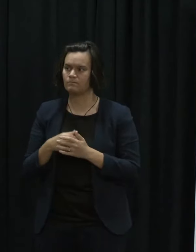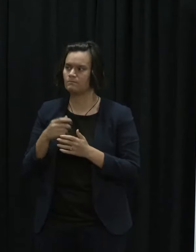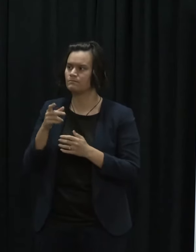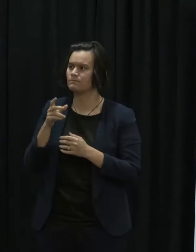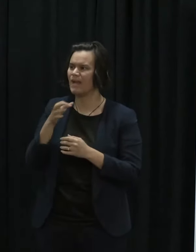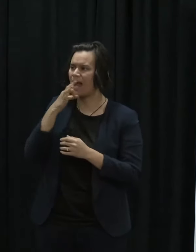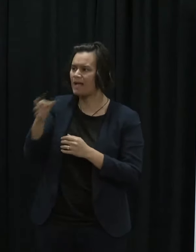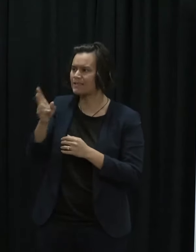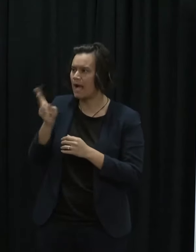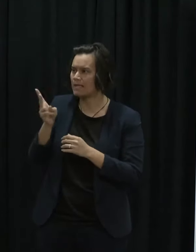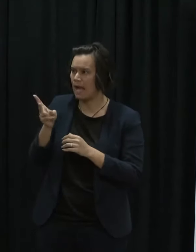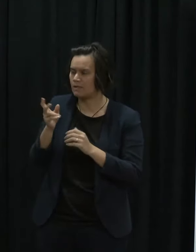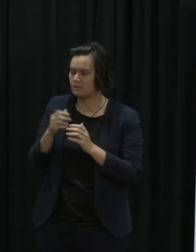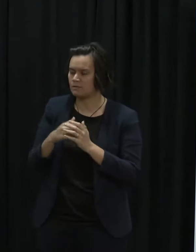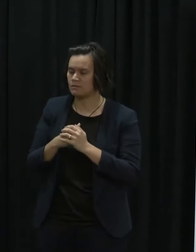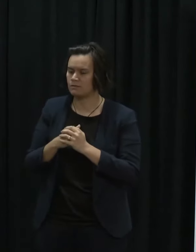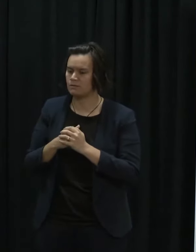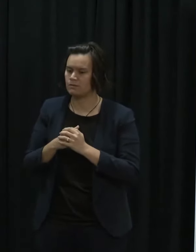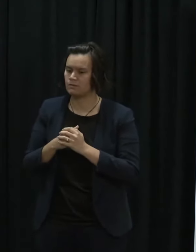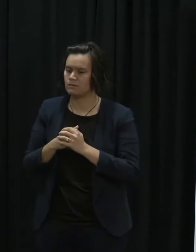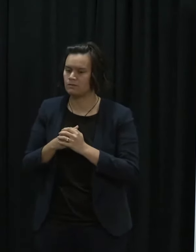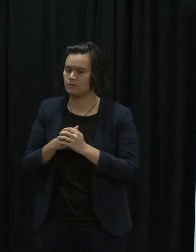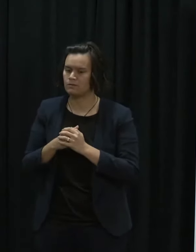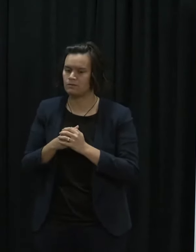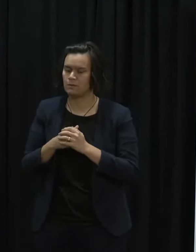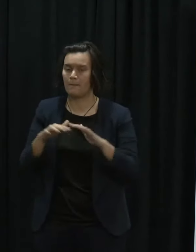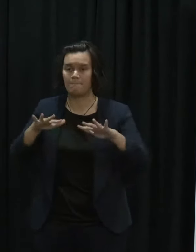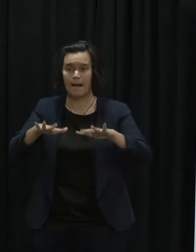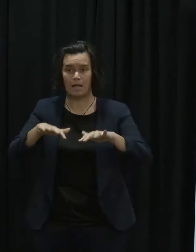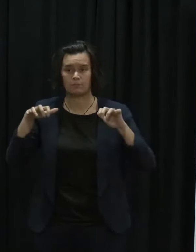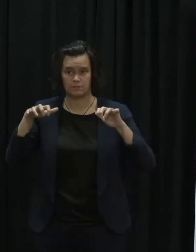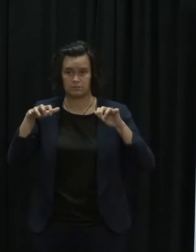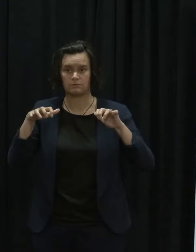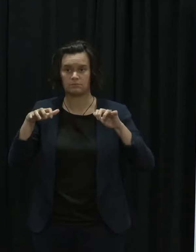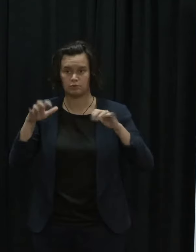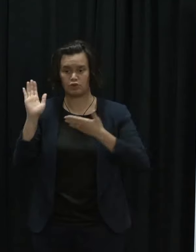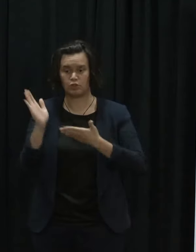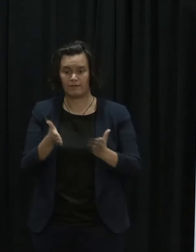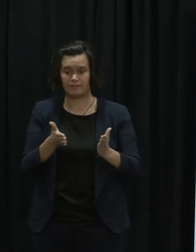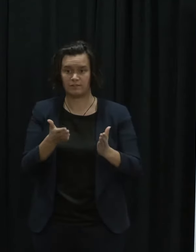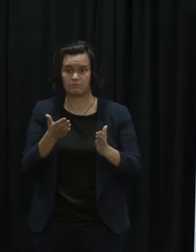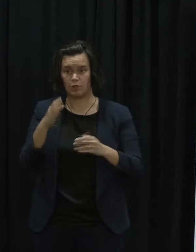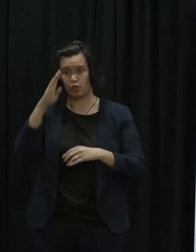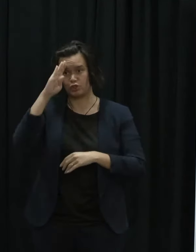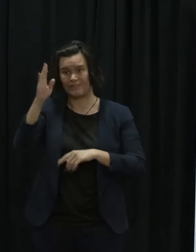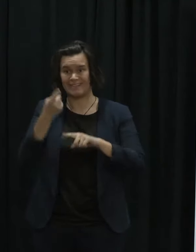support or to seek a change in outcome if they experience tha.